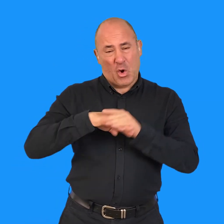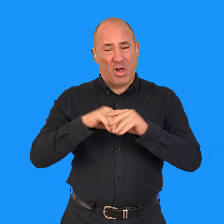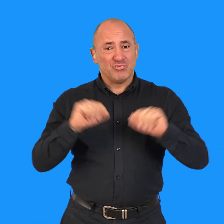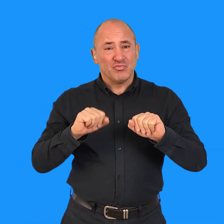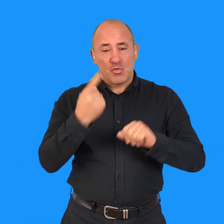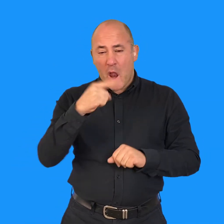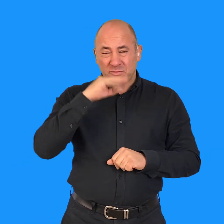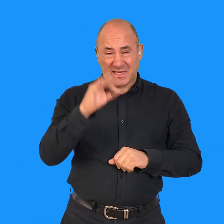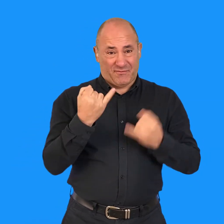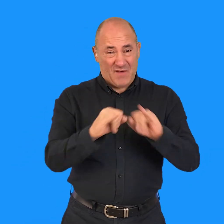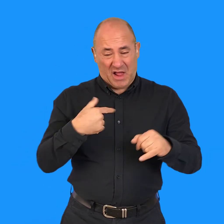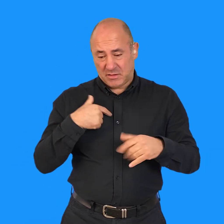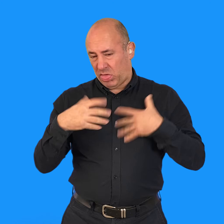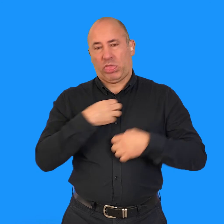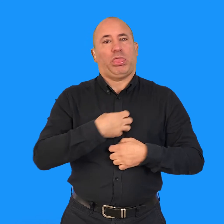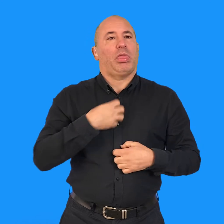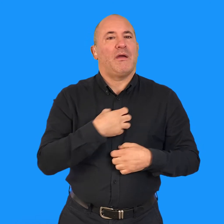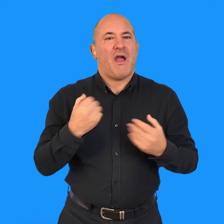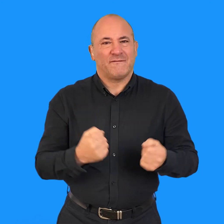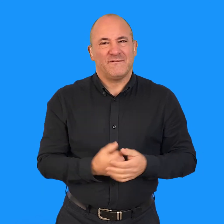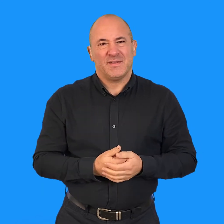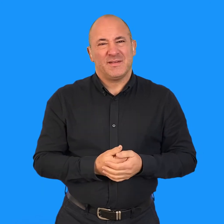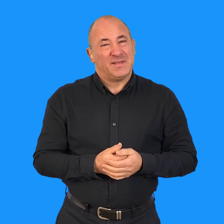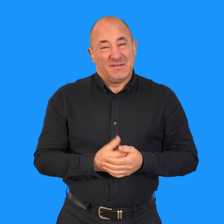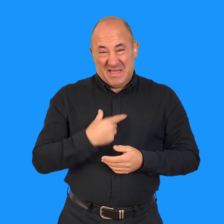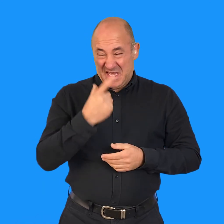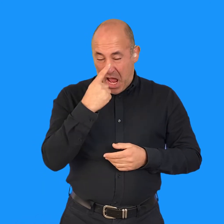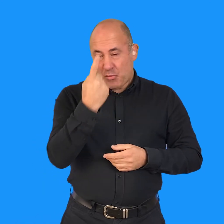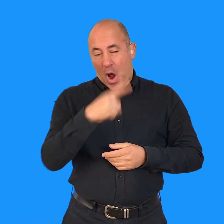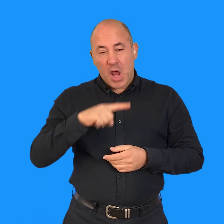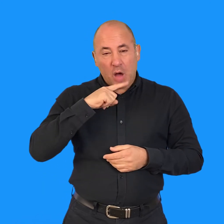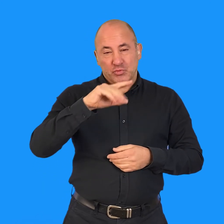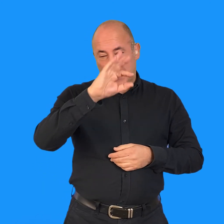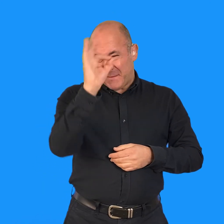and sometimes that's where we fail 'cause we haven't done that to like 100%.